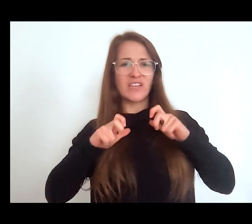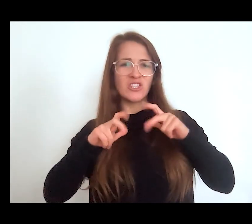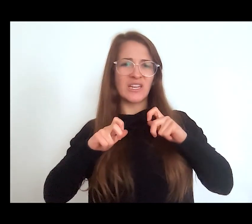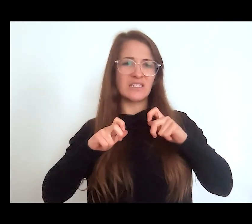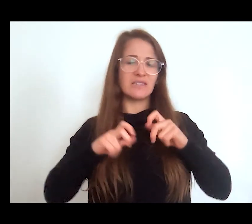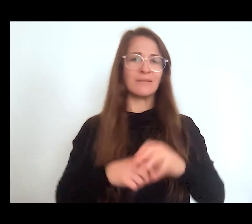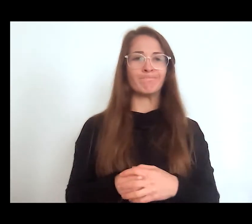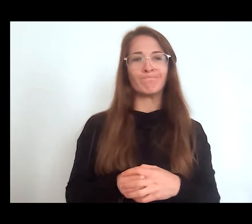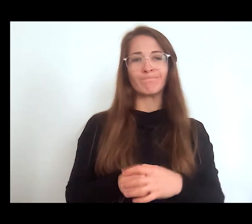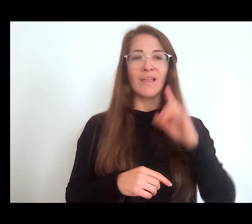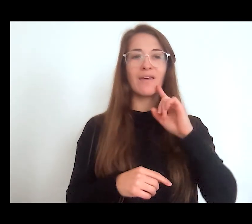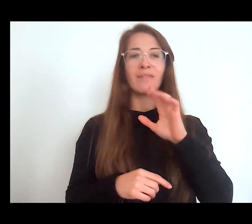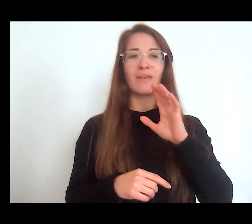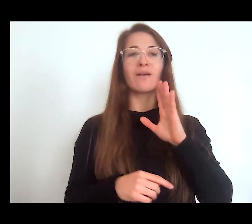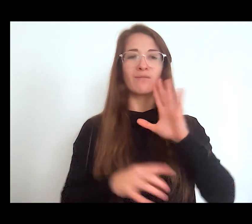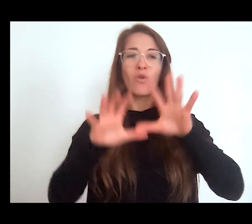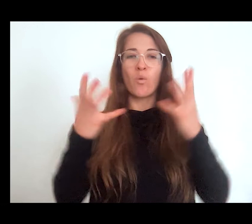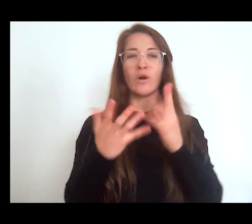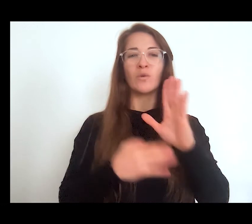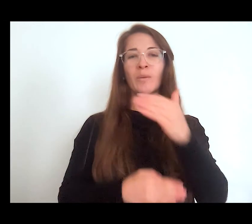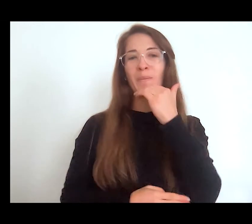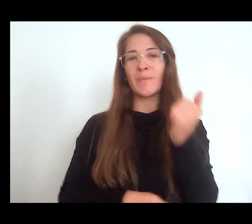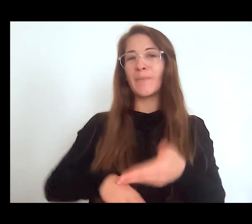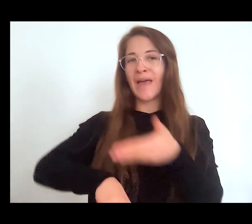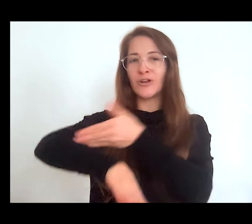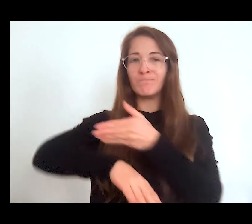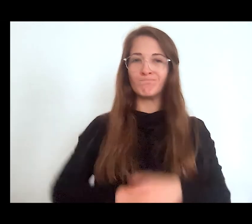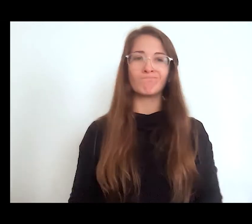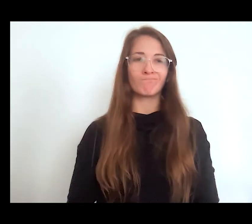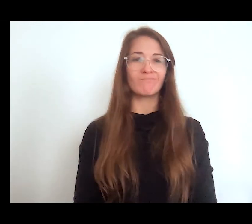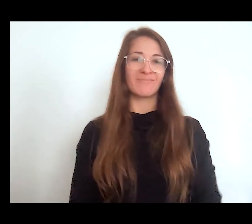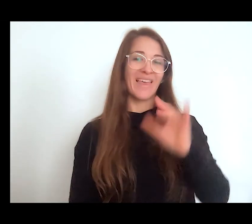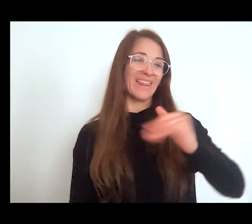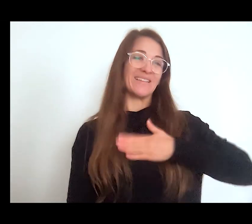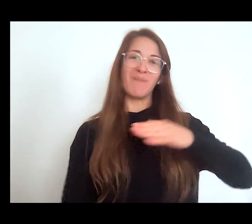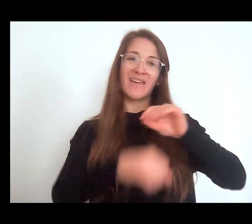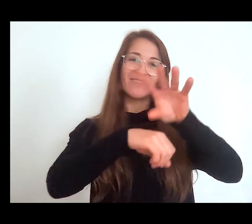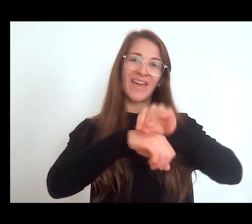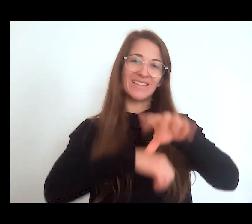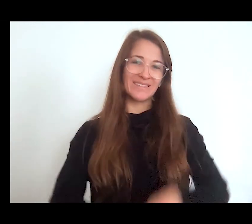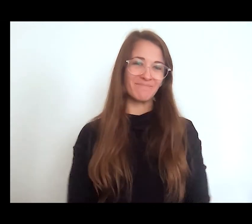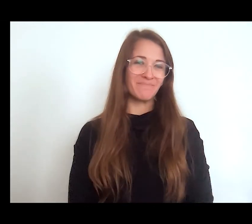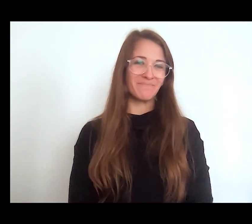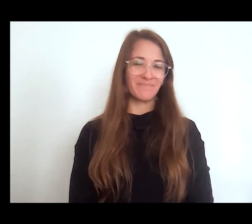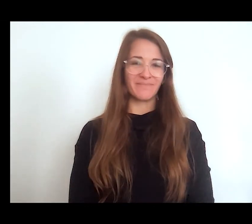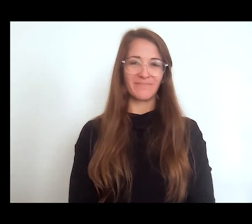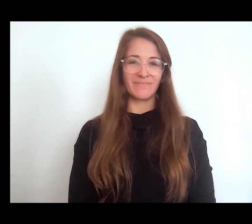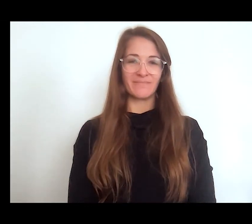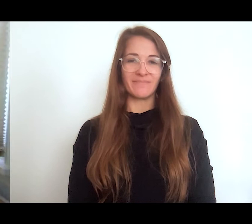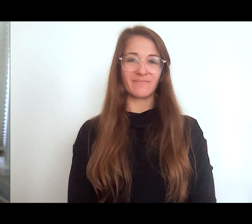OVER SELFISHNESS I THINK WE'LL ALL BE IN A BETTER POSITION. THAT'S MY ADVICE.